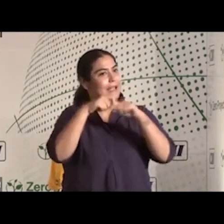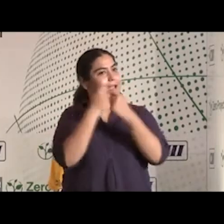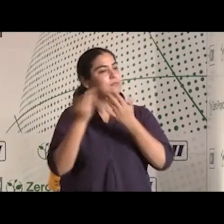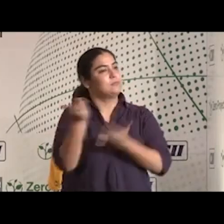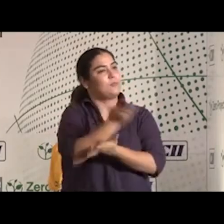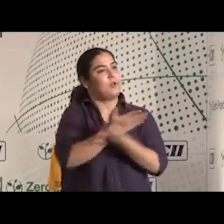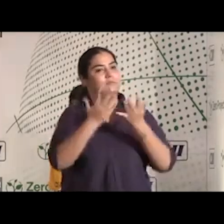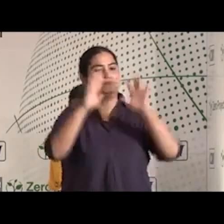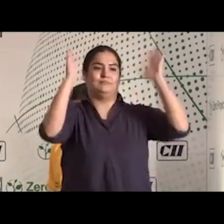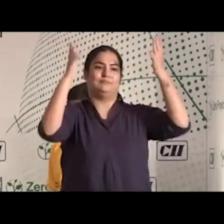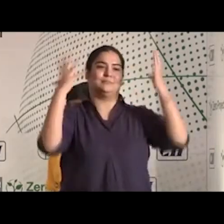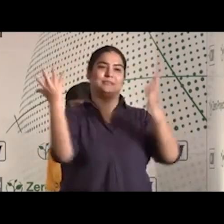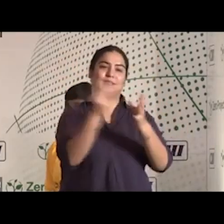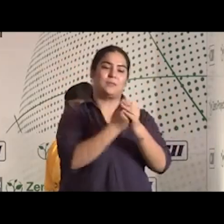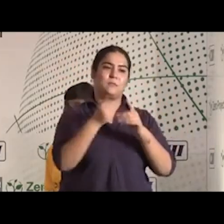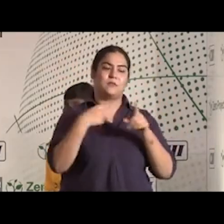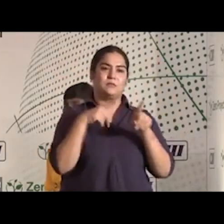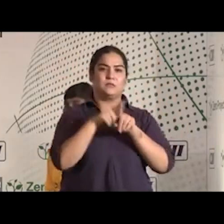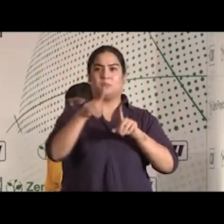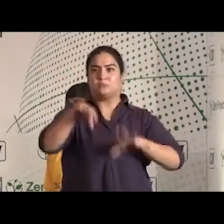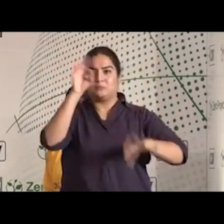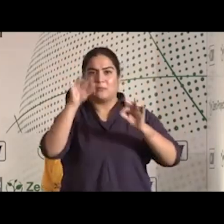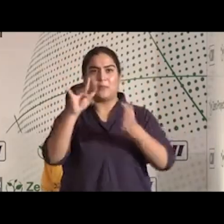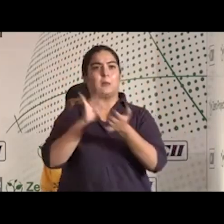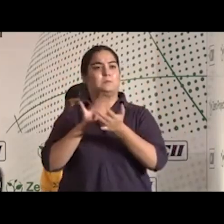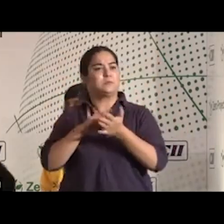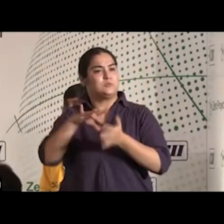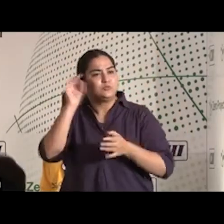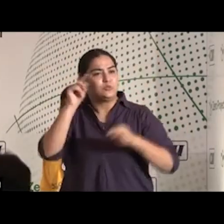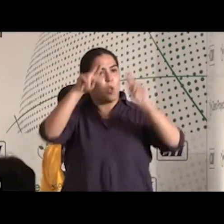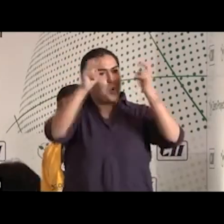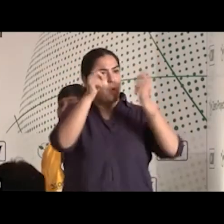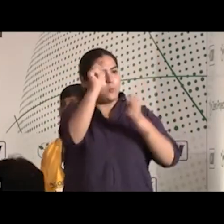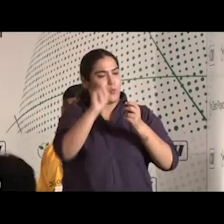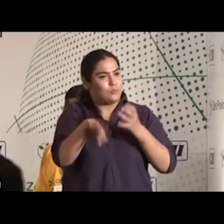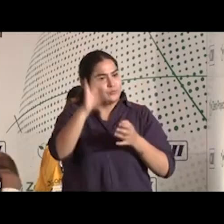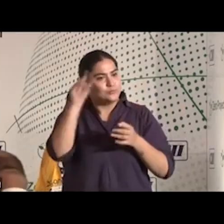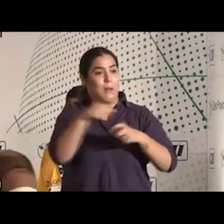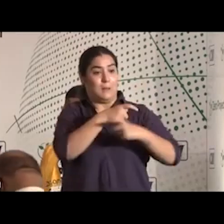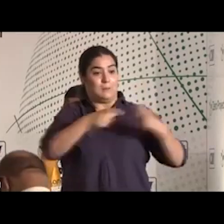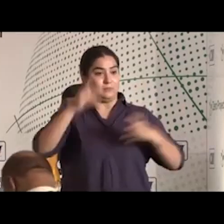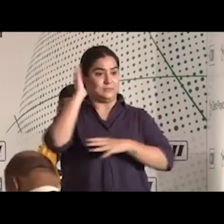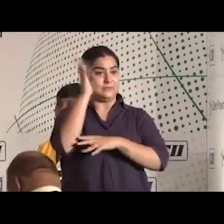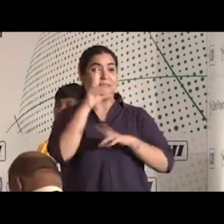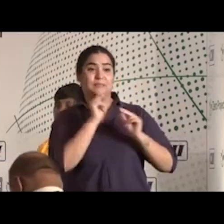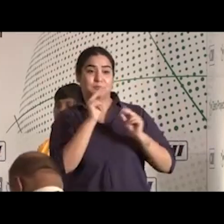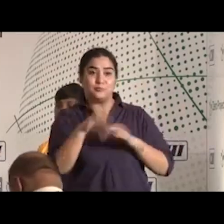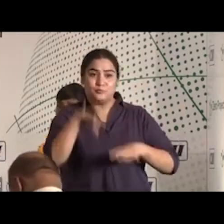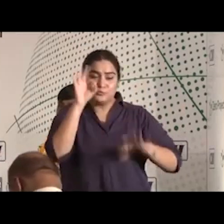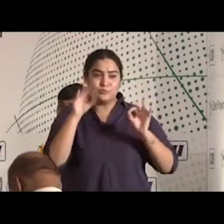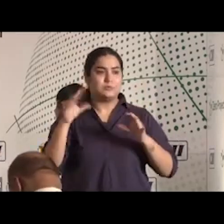The kind of topics which were selected, the kind of subjects the panelists. Absolutely exemplary.